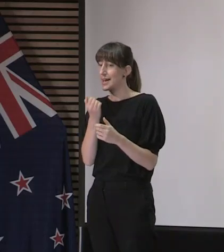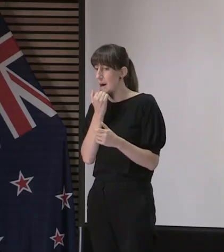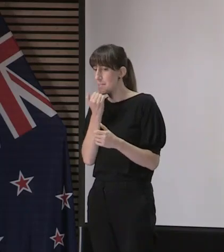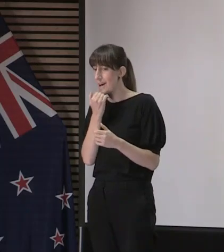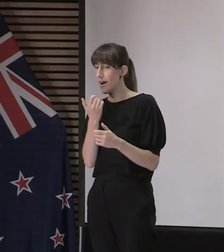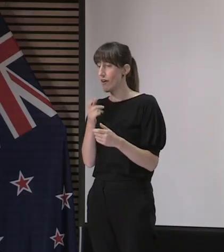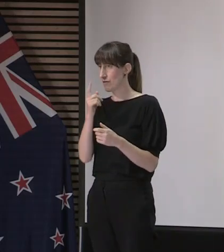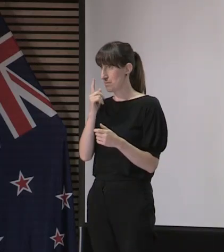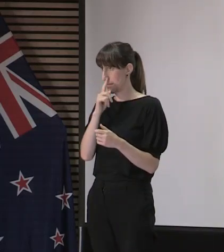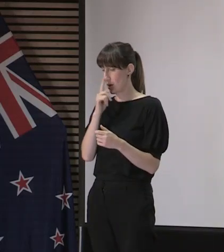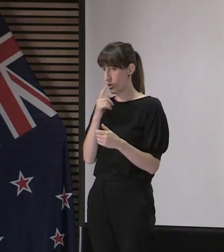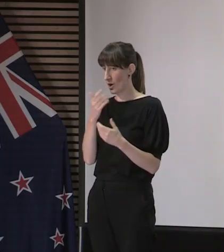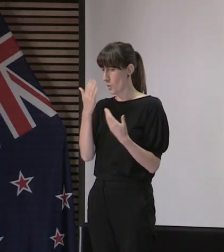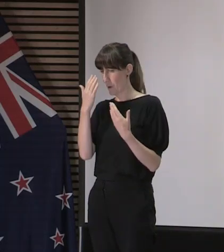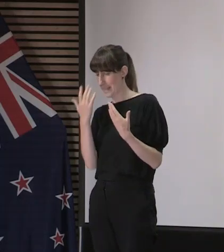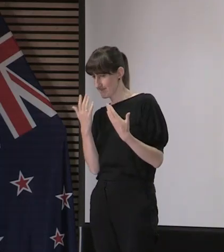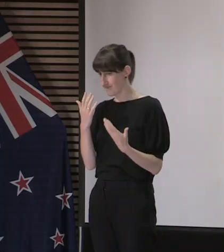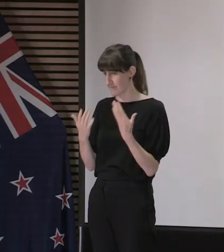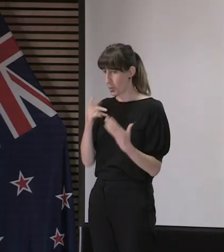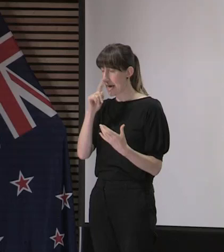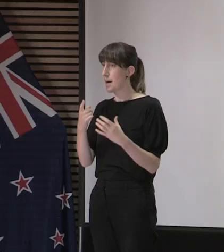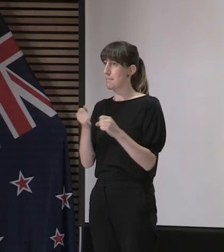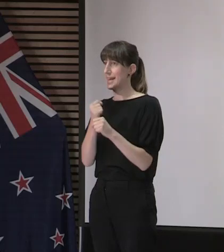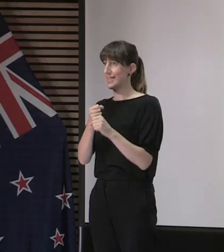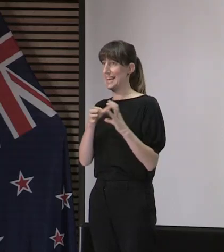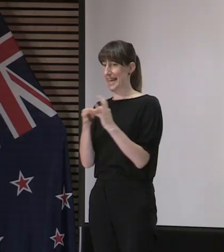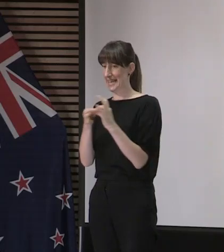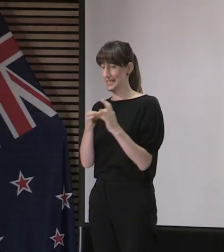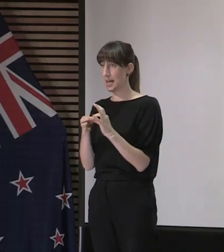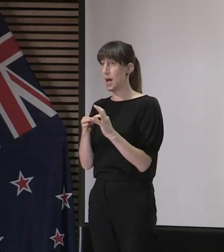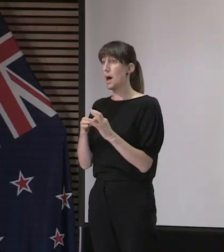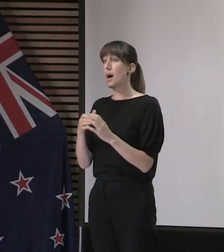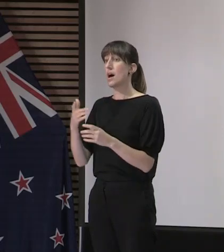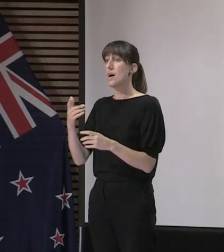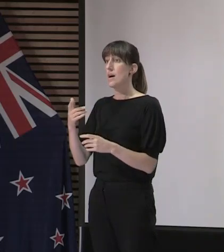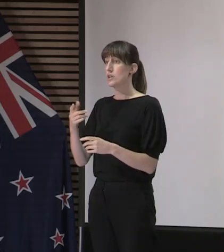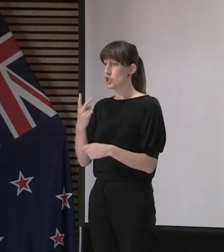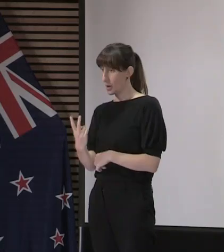In other cases, in a small number, we are not able to